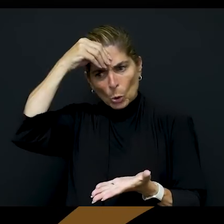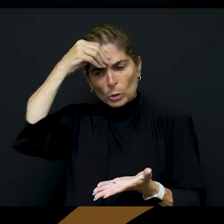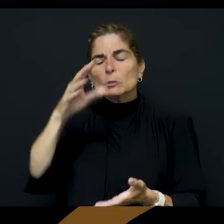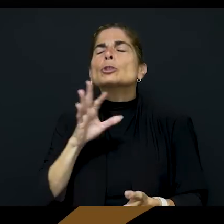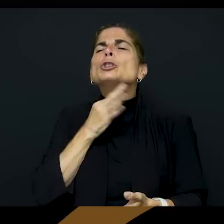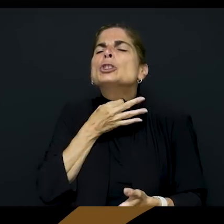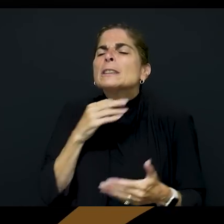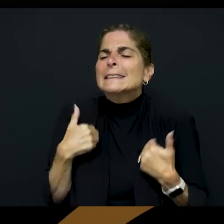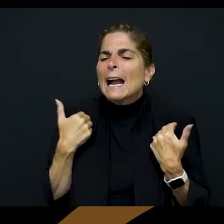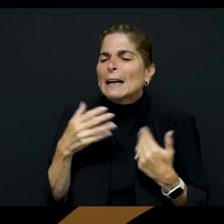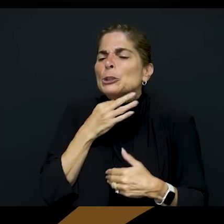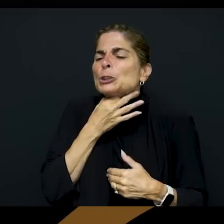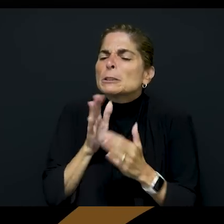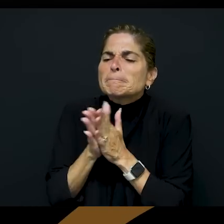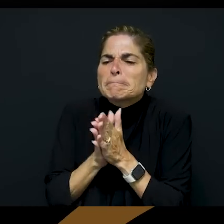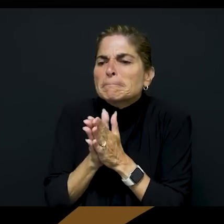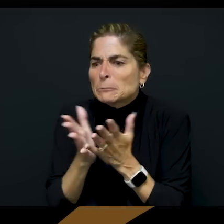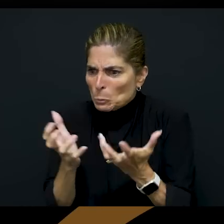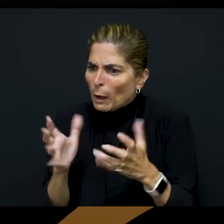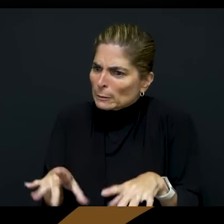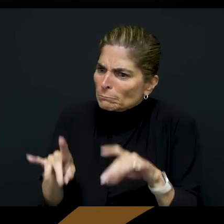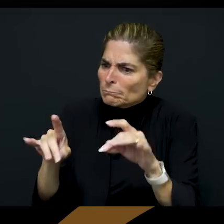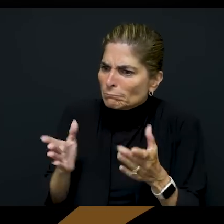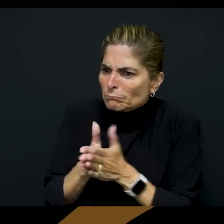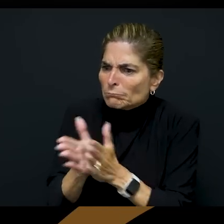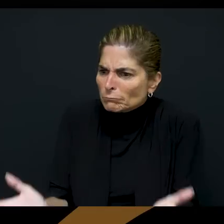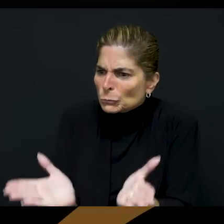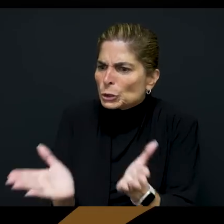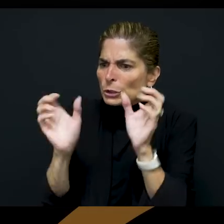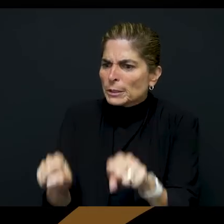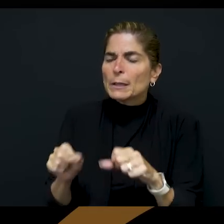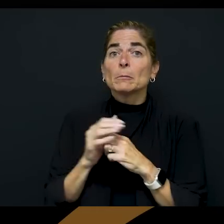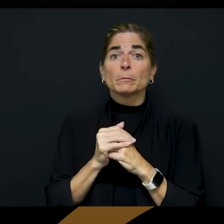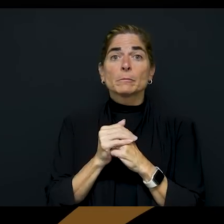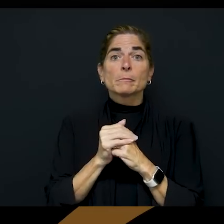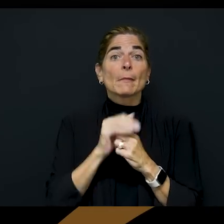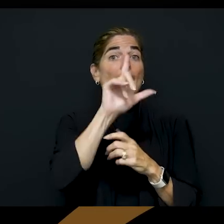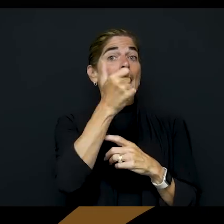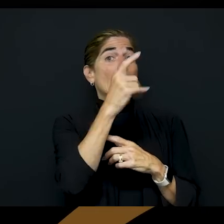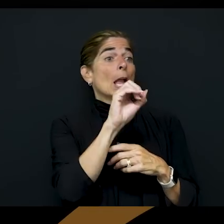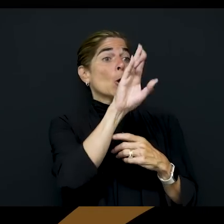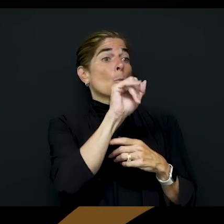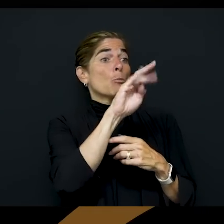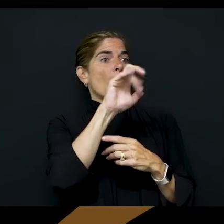Curiosity at that young age is great and we kind of want to tap into that. The thing with LEGO Braille Bricks,